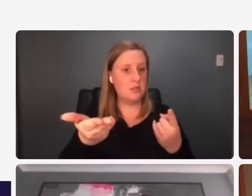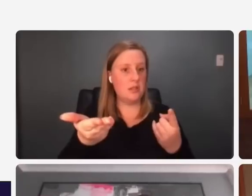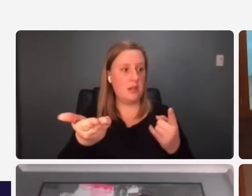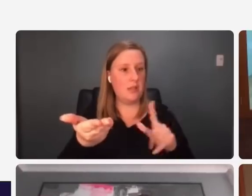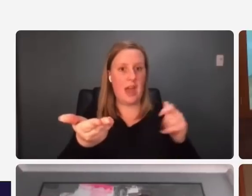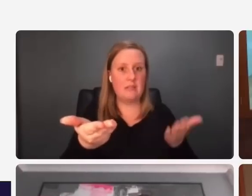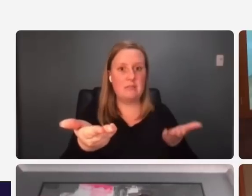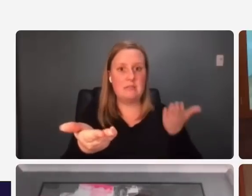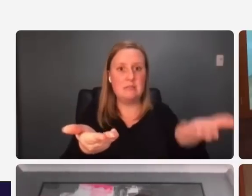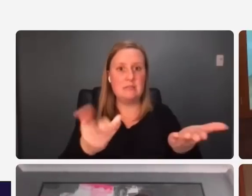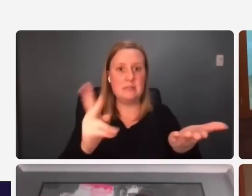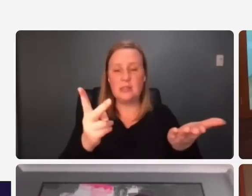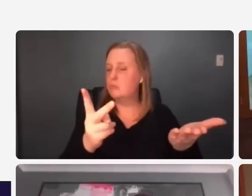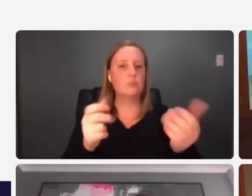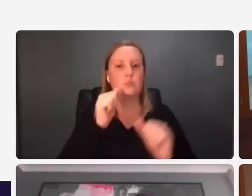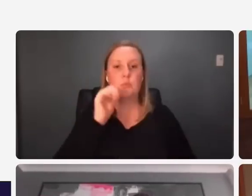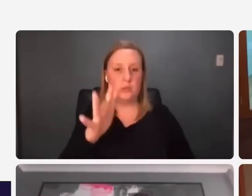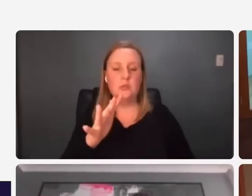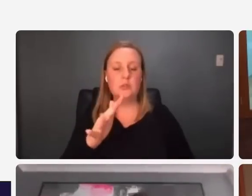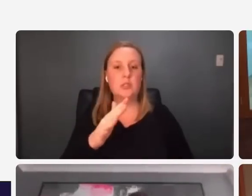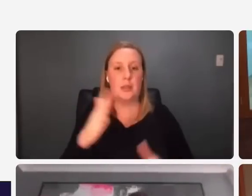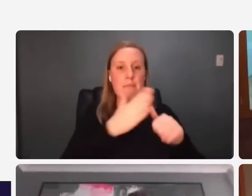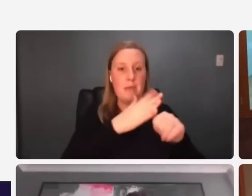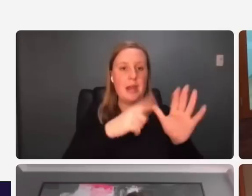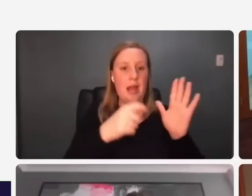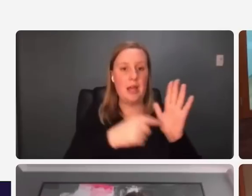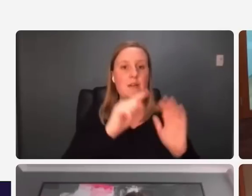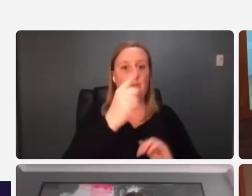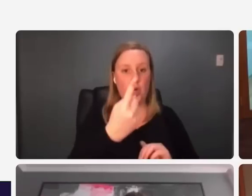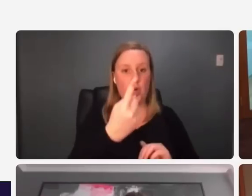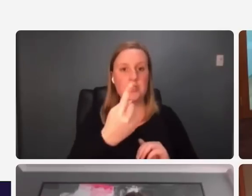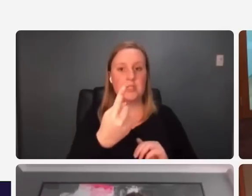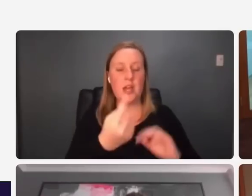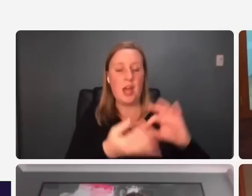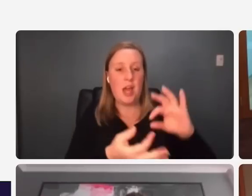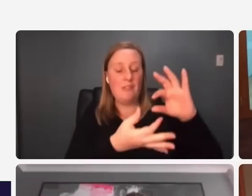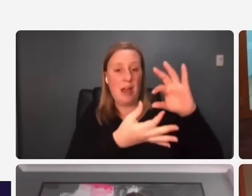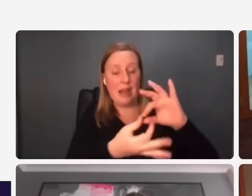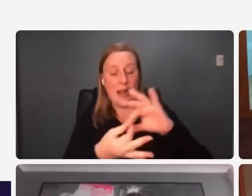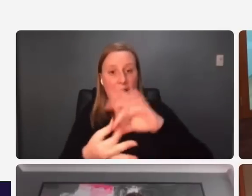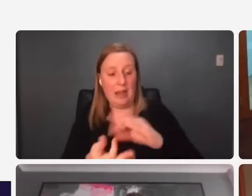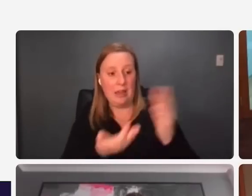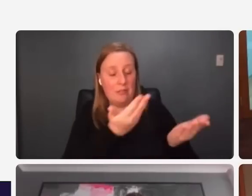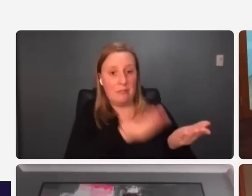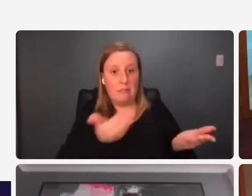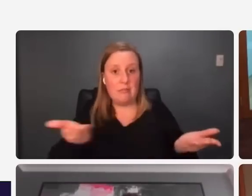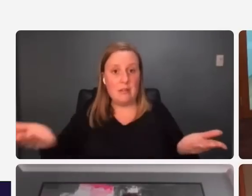And I mentioned in my presentation that there are 900 pages of subordinate legislation at the moment and we need to work through all of that and make sure